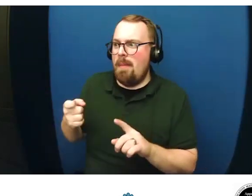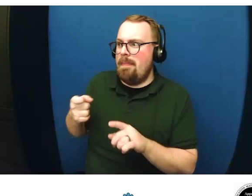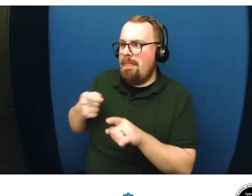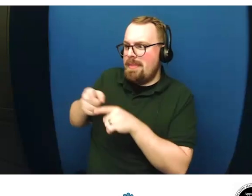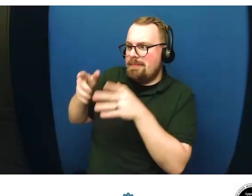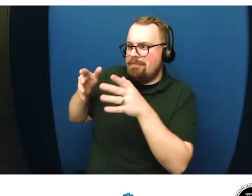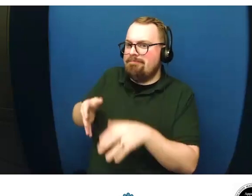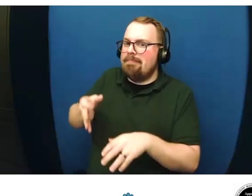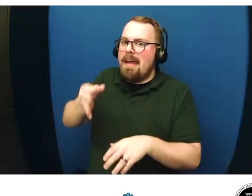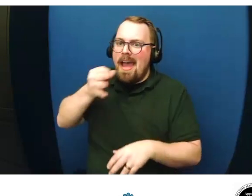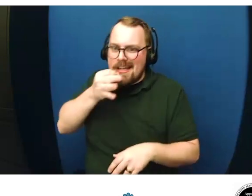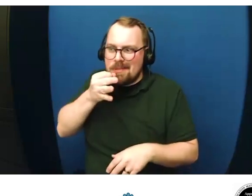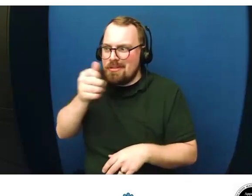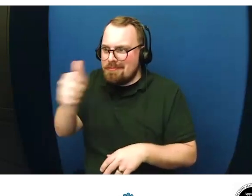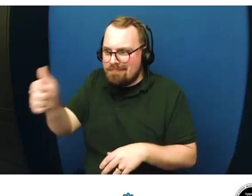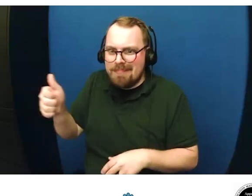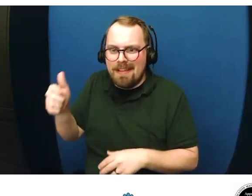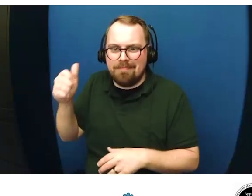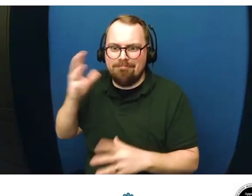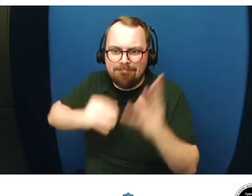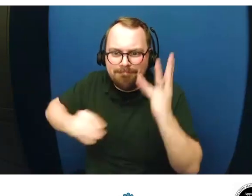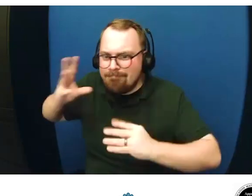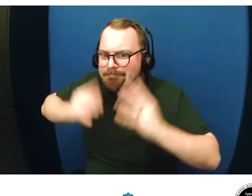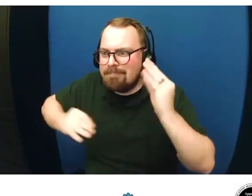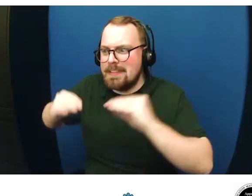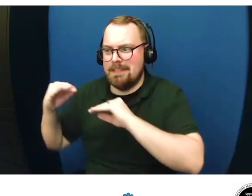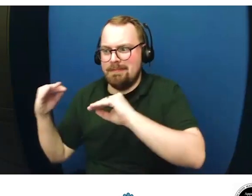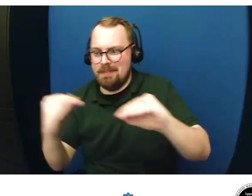who are living with Usher Syndrome and have experienced that themselves.